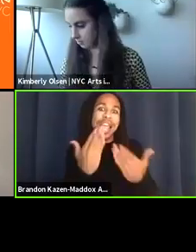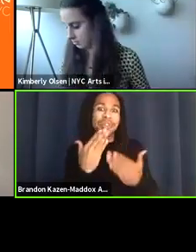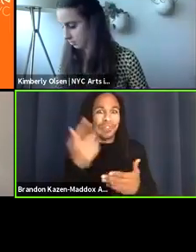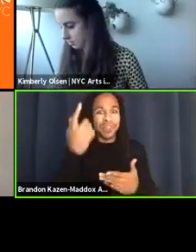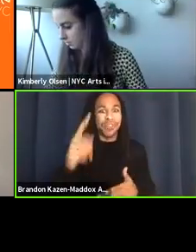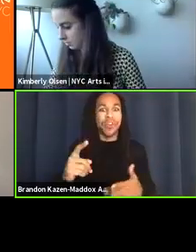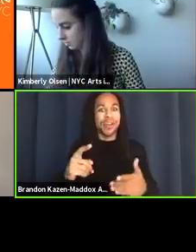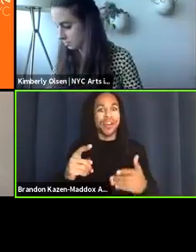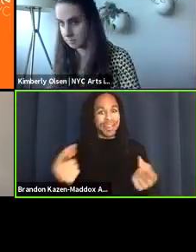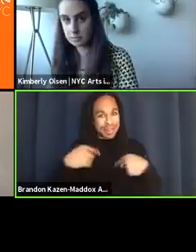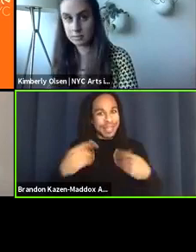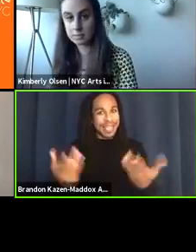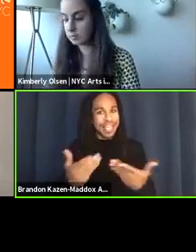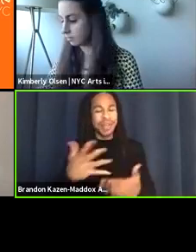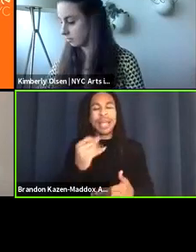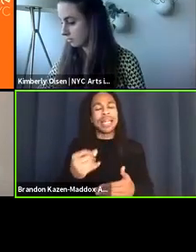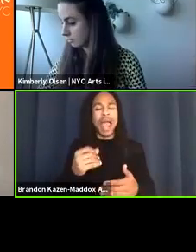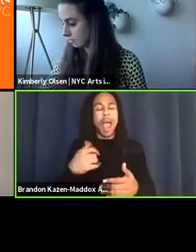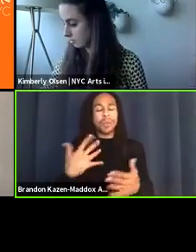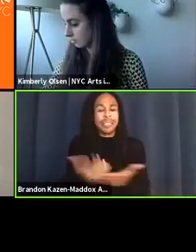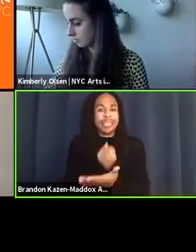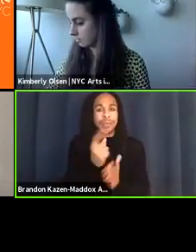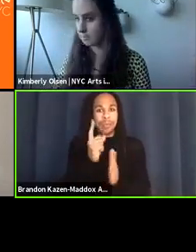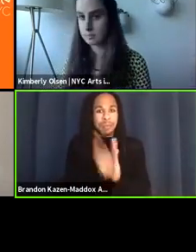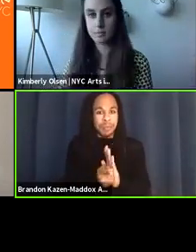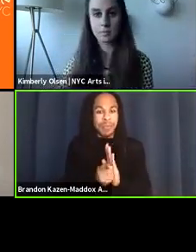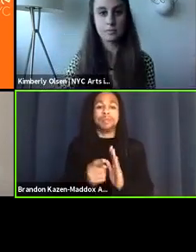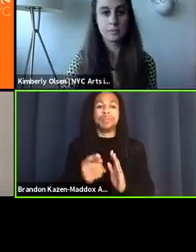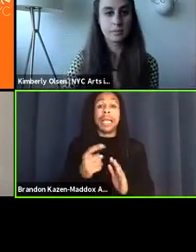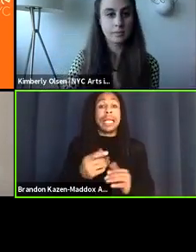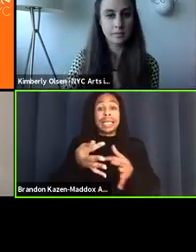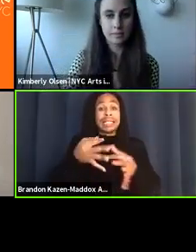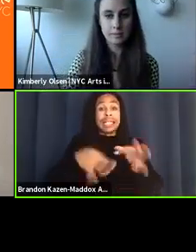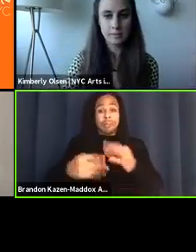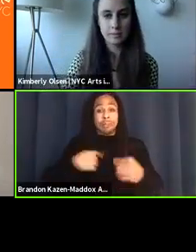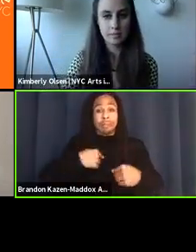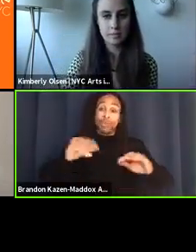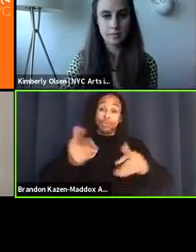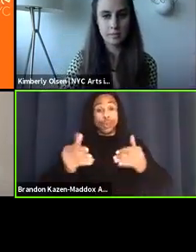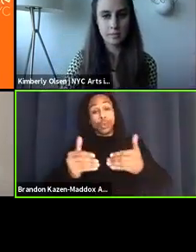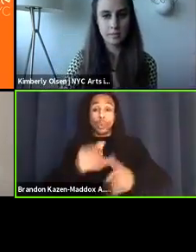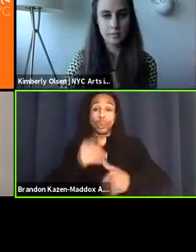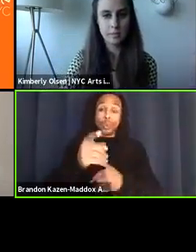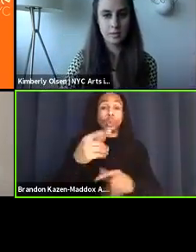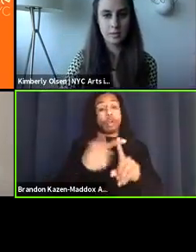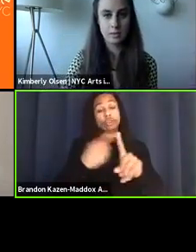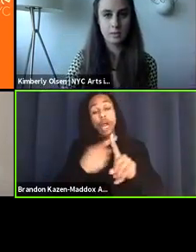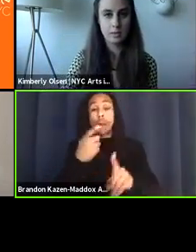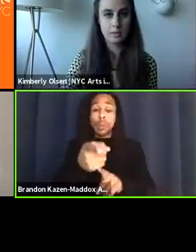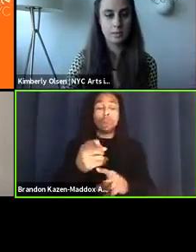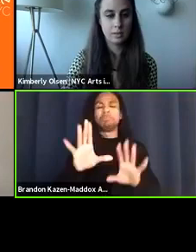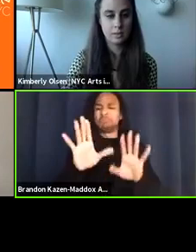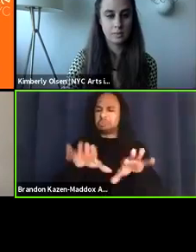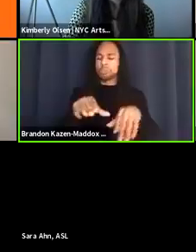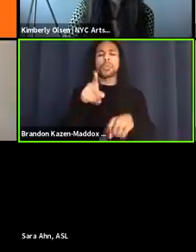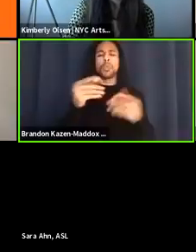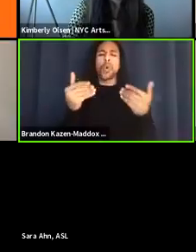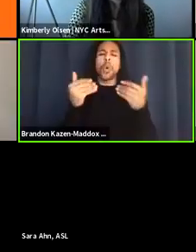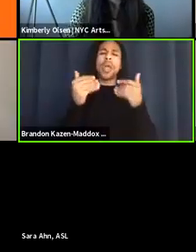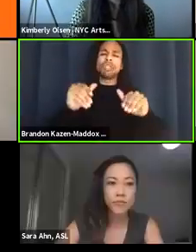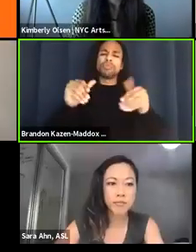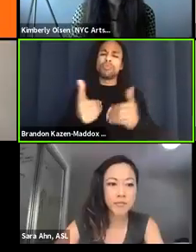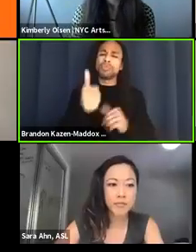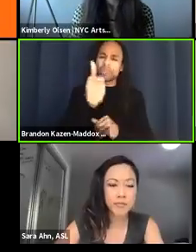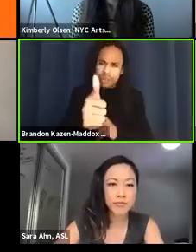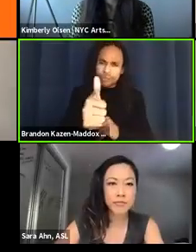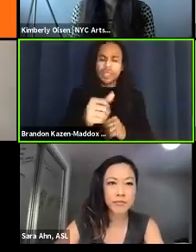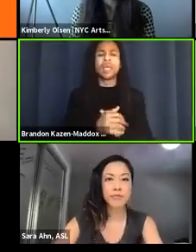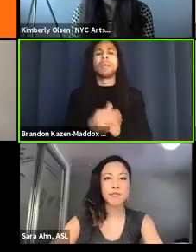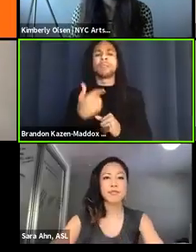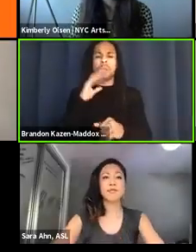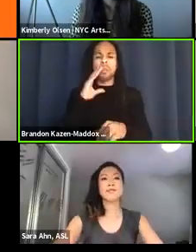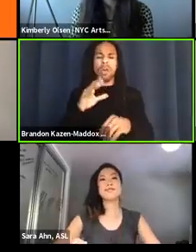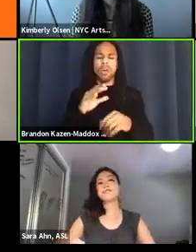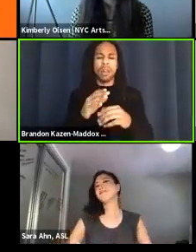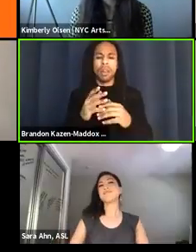invite our incredible panelists to join us. With me today, we have great folks,